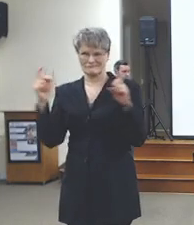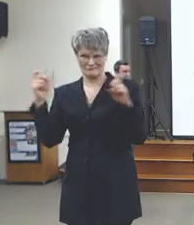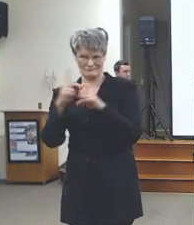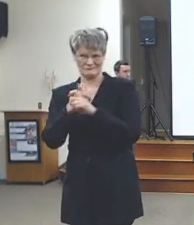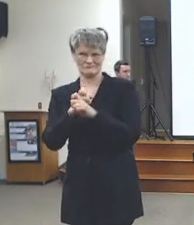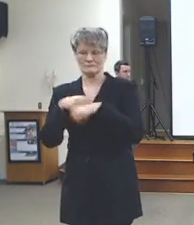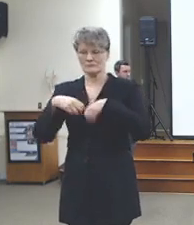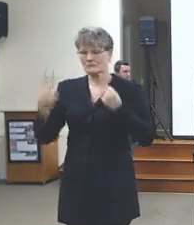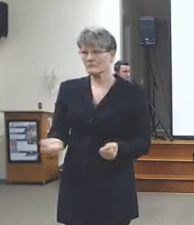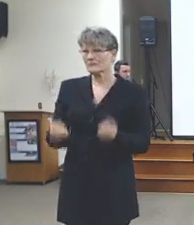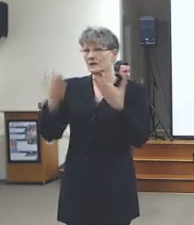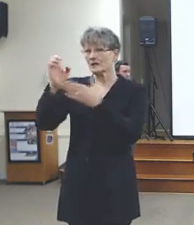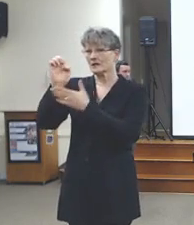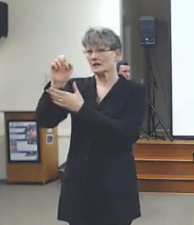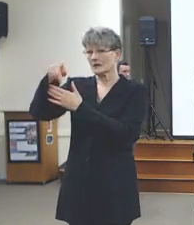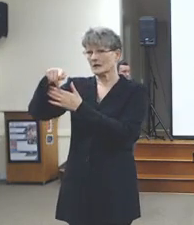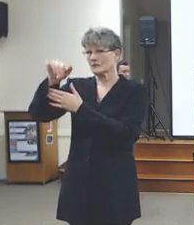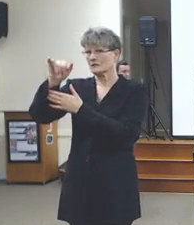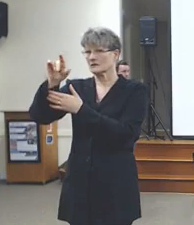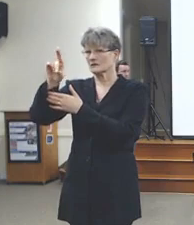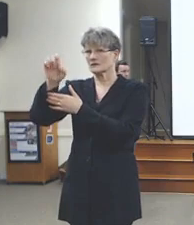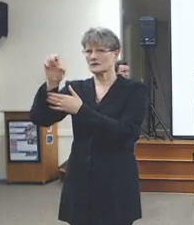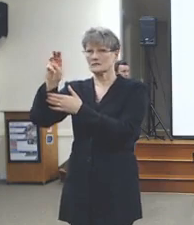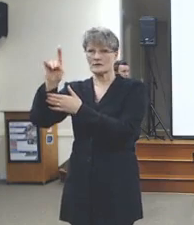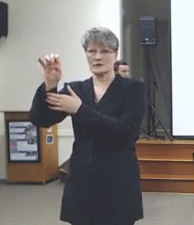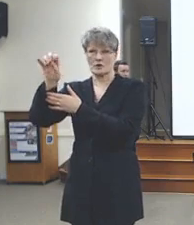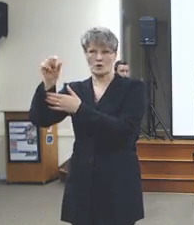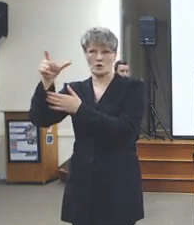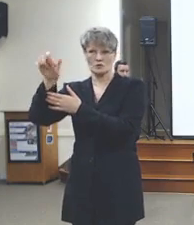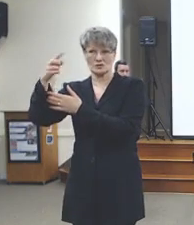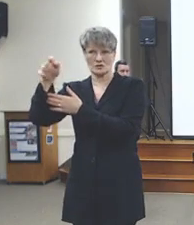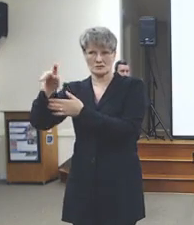together to try and get an answer to that question. It's an important